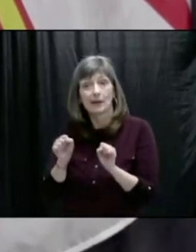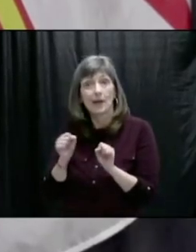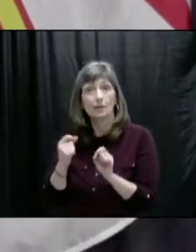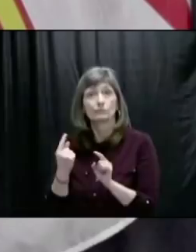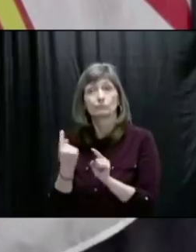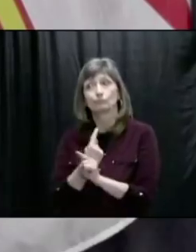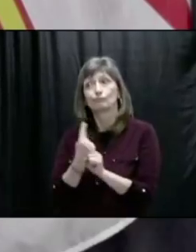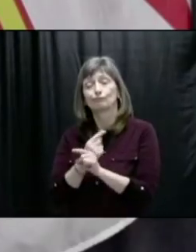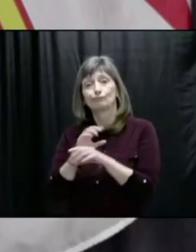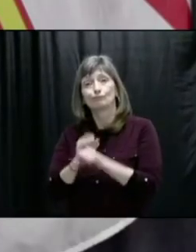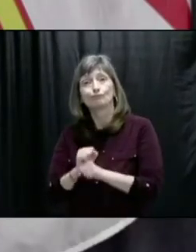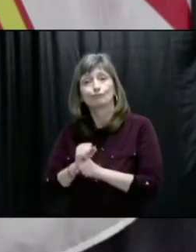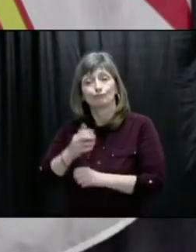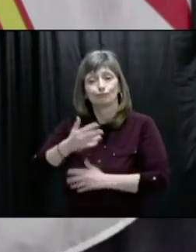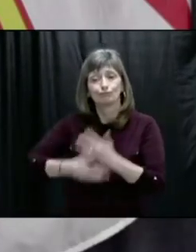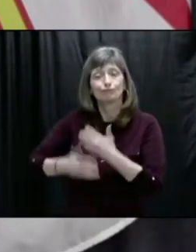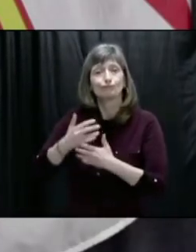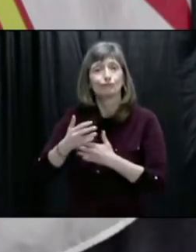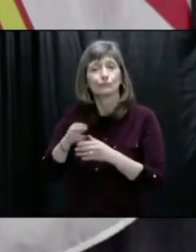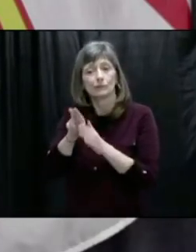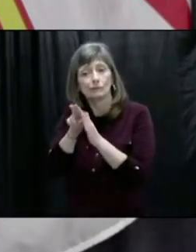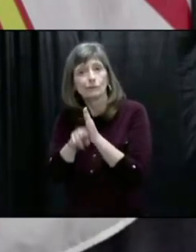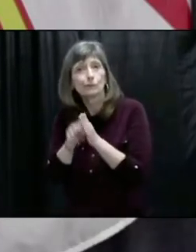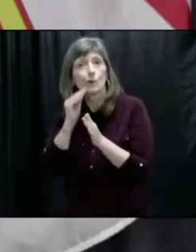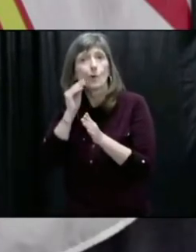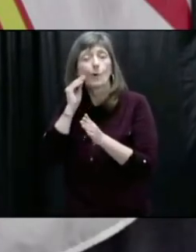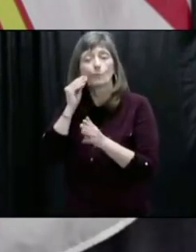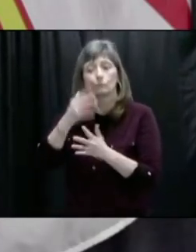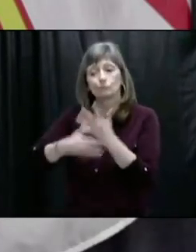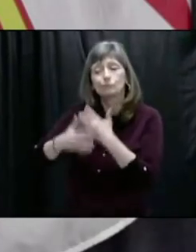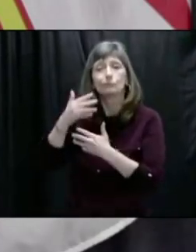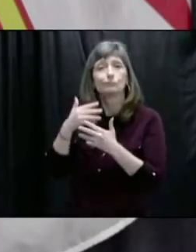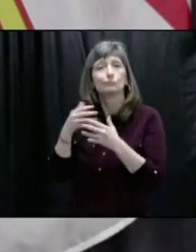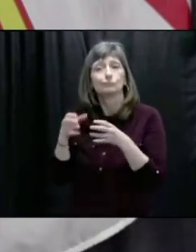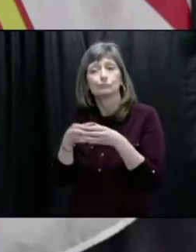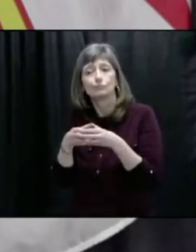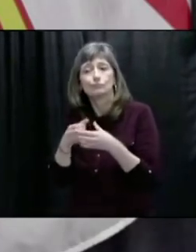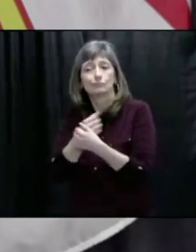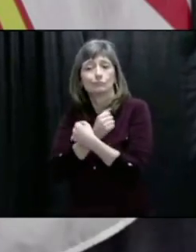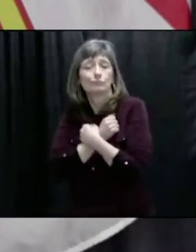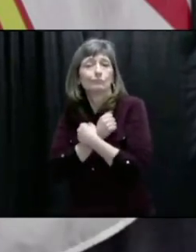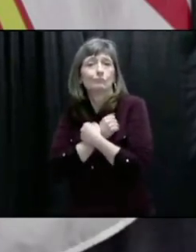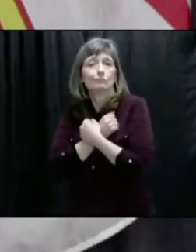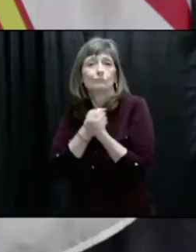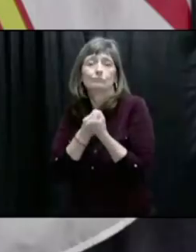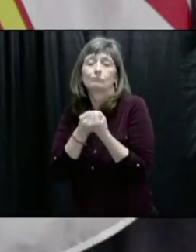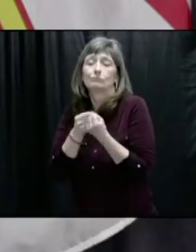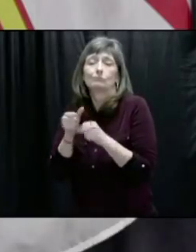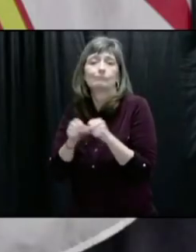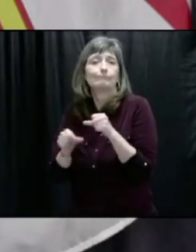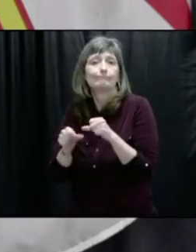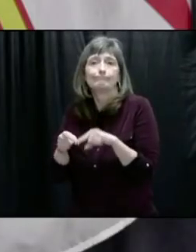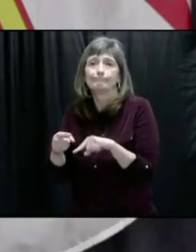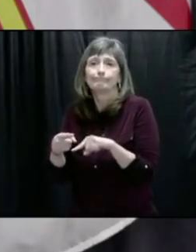CAN'T PROVIDE THEM WITH A WAY OR A PROPER FUNERAL. THEY CAN'T HUG OR CONSOLE EACH OTHER WHEN THEY NEED IT THE